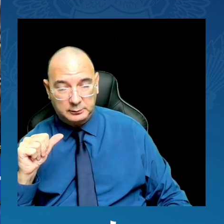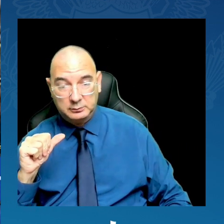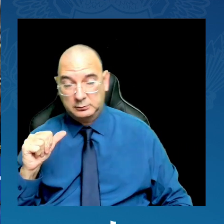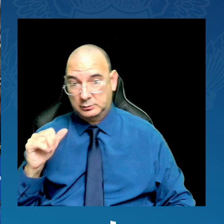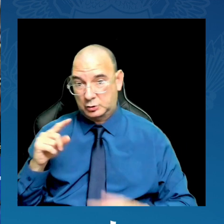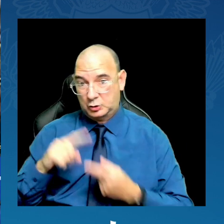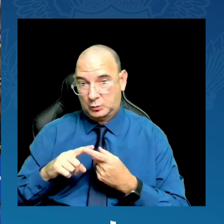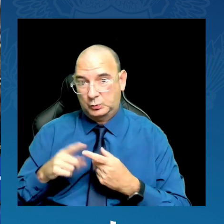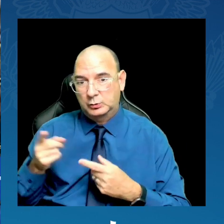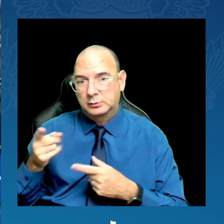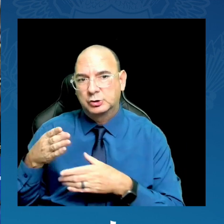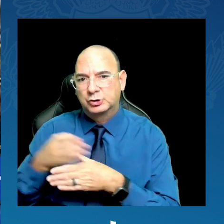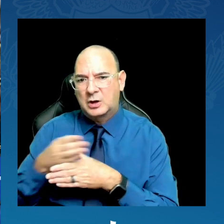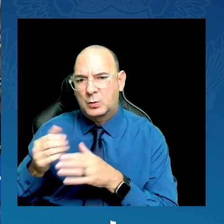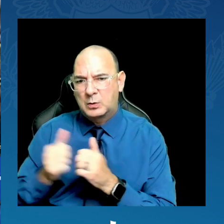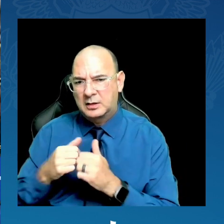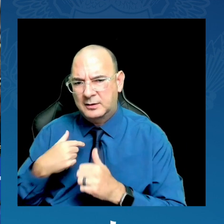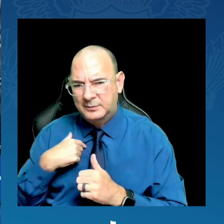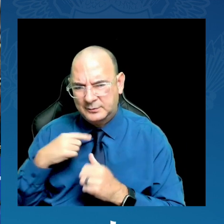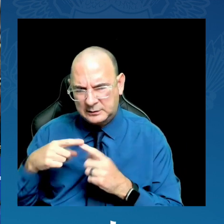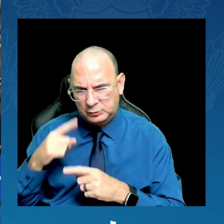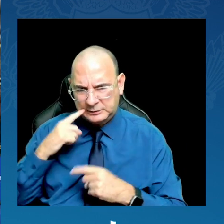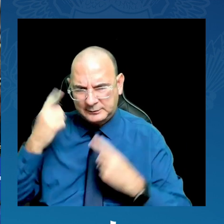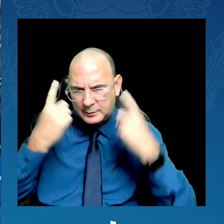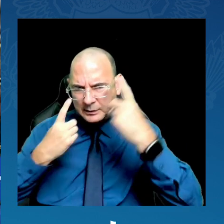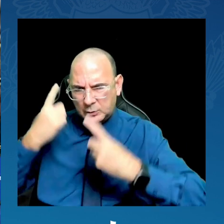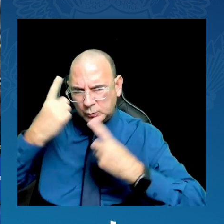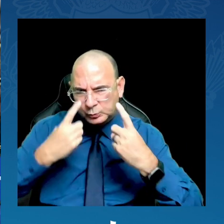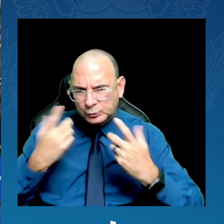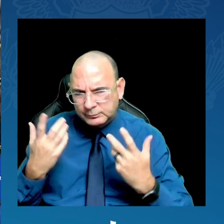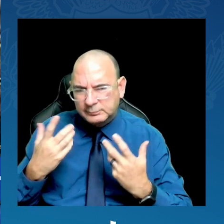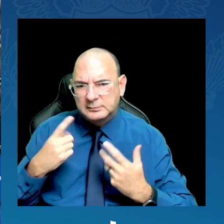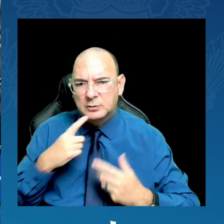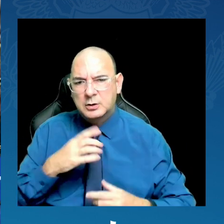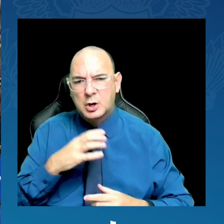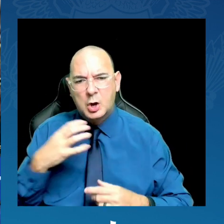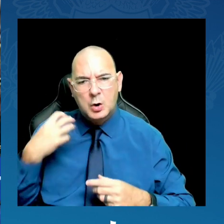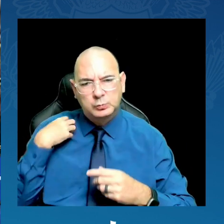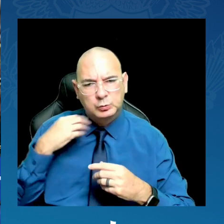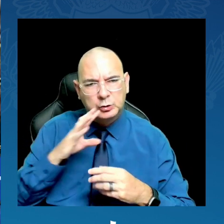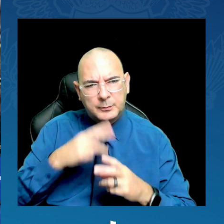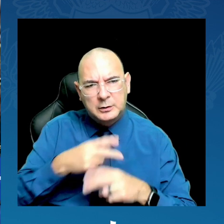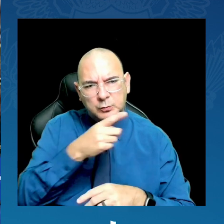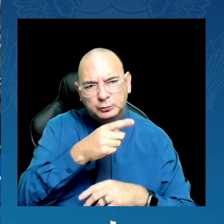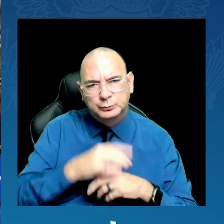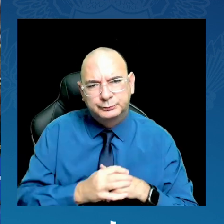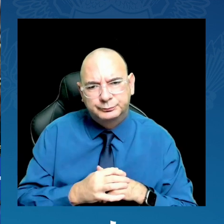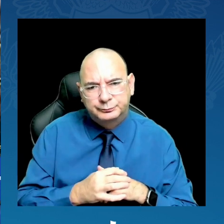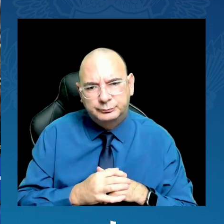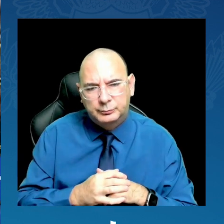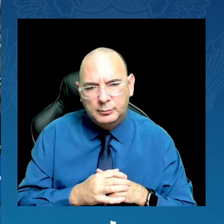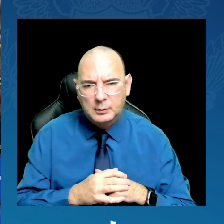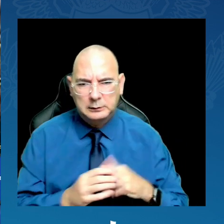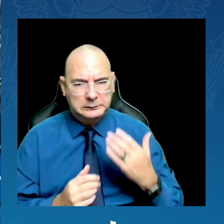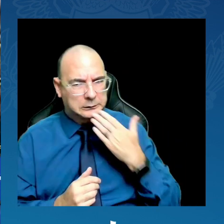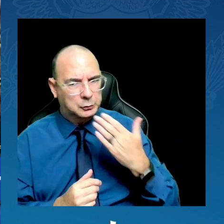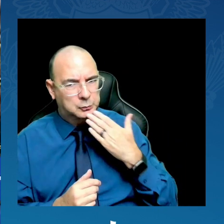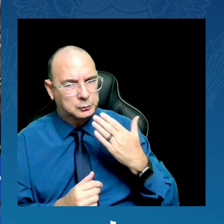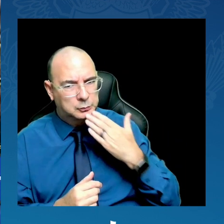And Chairwoman, want to start with you. Chairwoman Rosenworcel: Sure. Well, thank you, Madam Vice President, for your leadership and for having me here today.